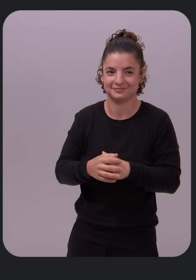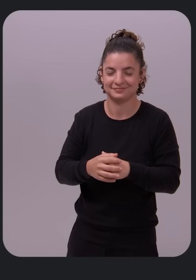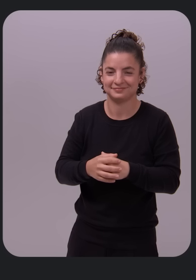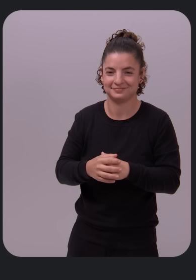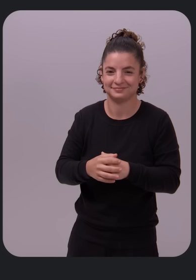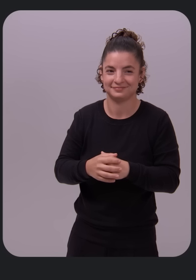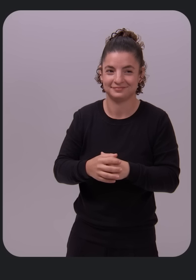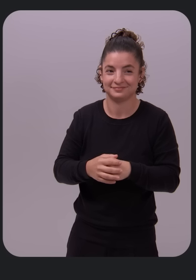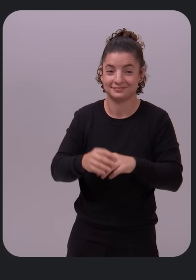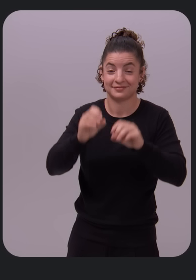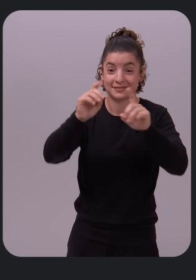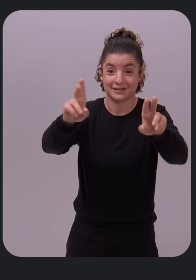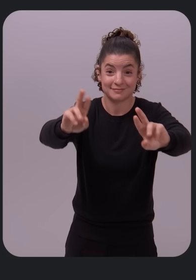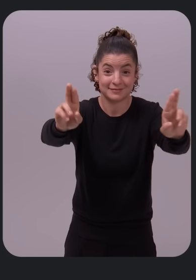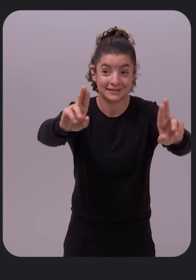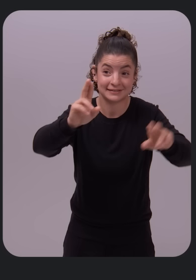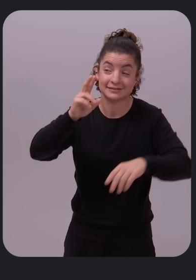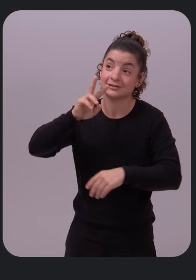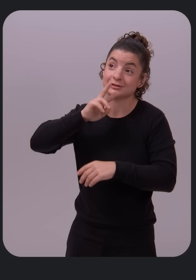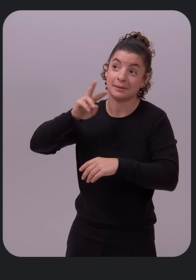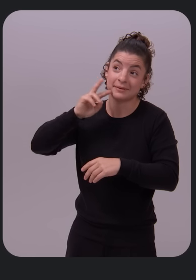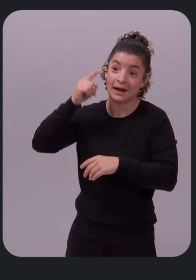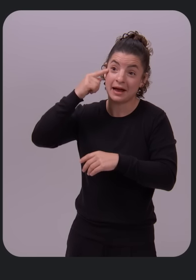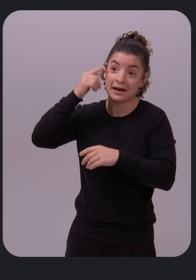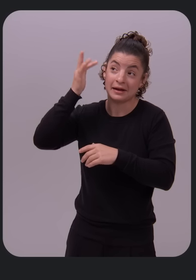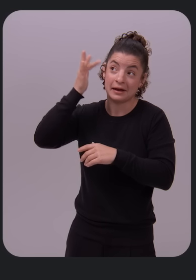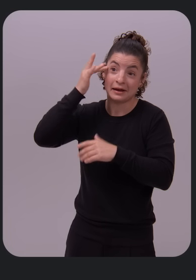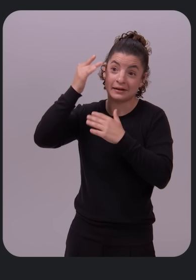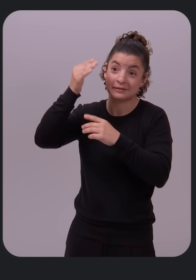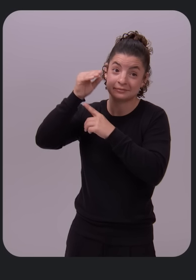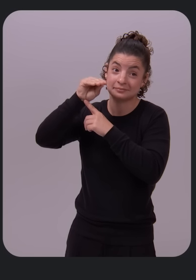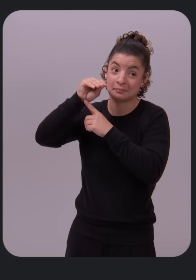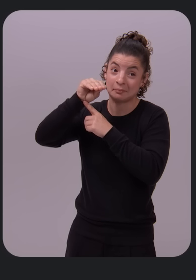All right, Gemini-- And here's Giannis. Take a photo for me.